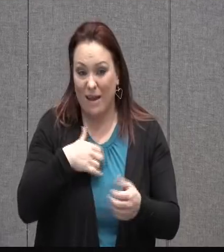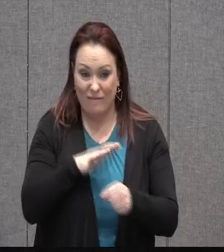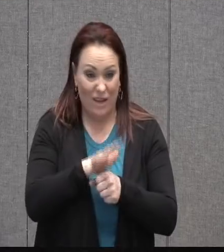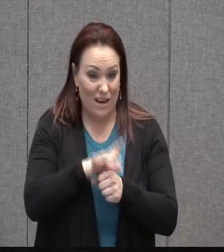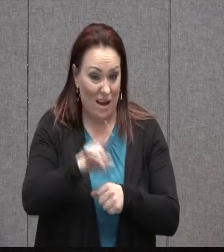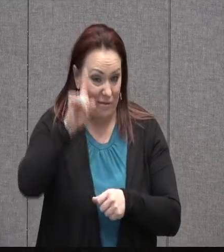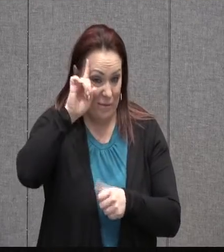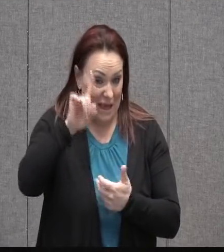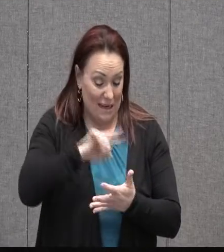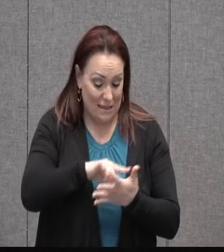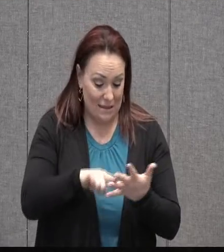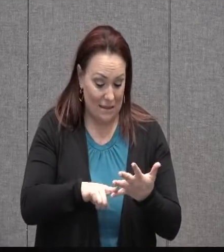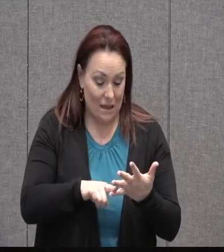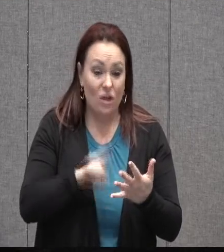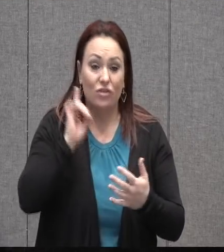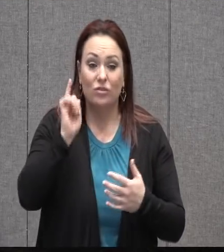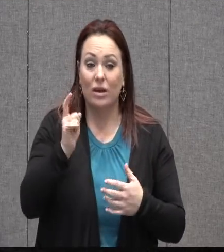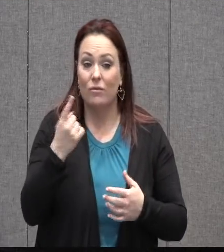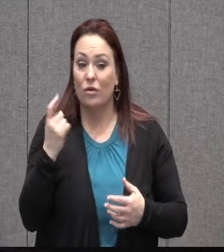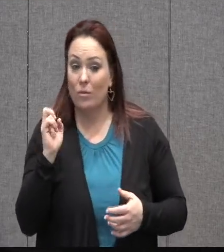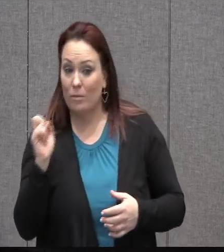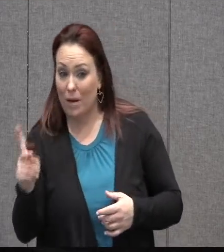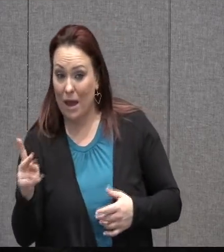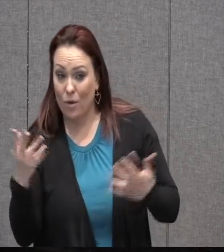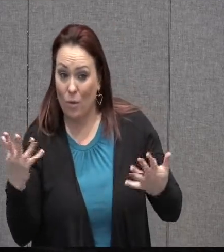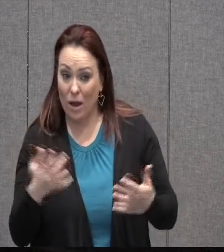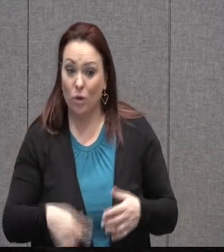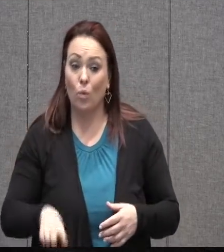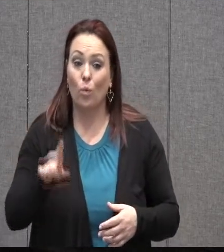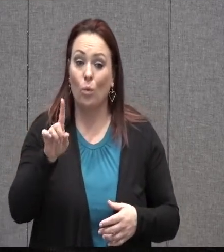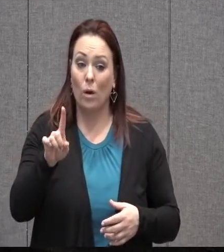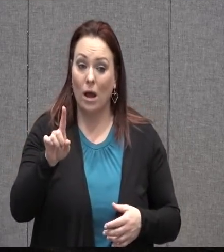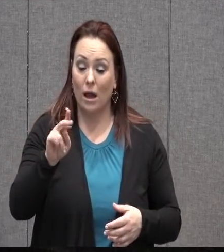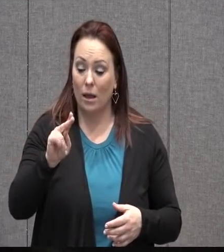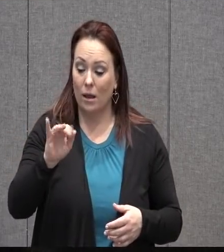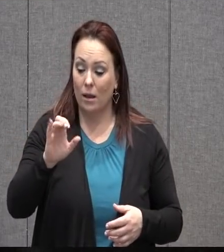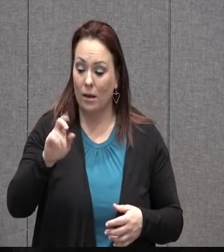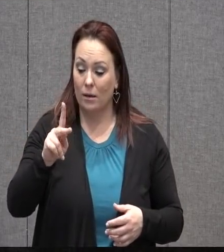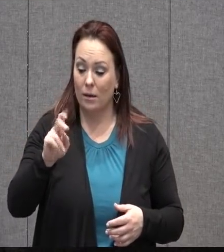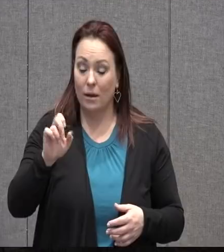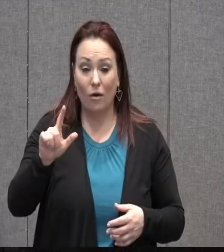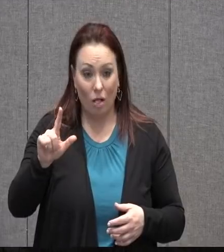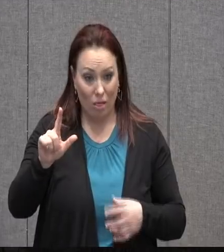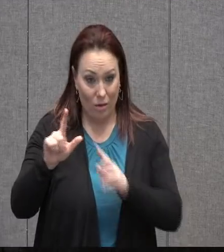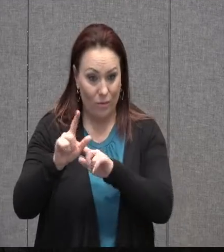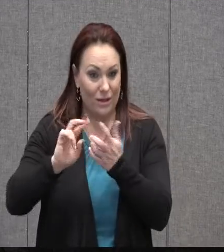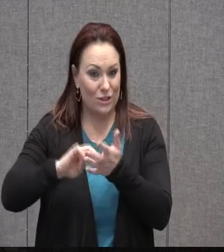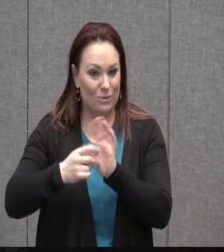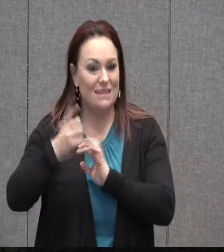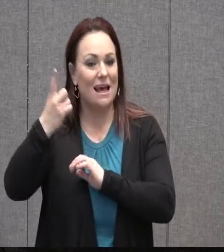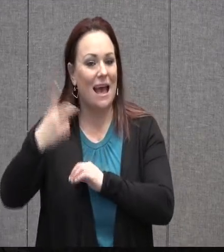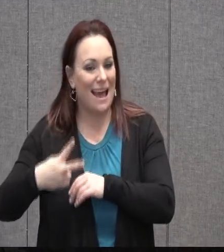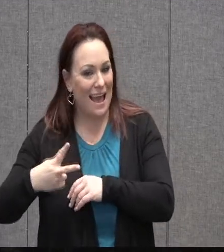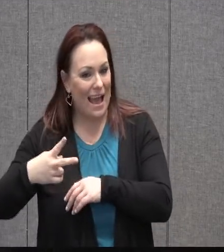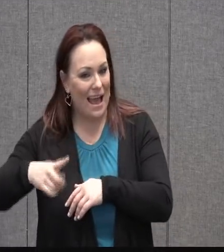so I'll give you back one nickel. I remember you said that was a half-dime. A half-dime, right?